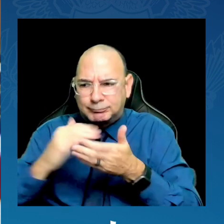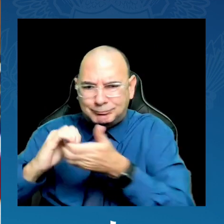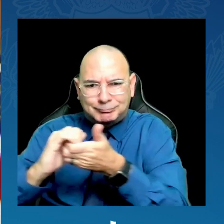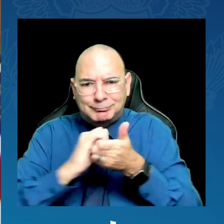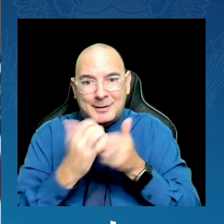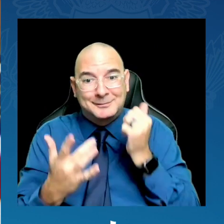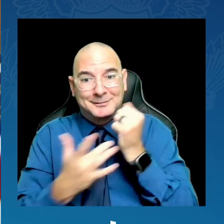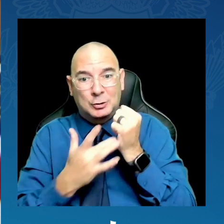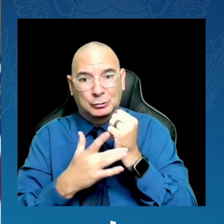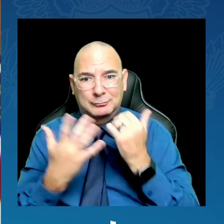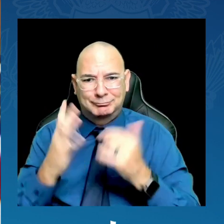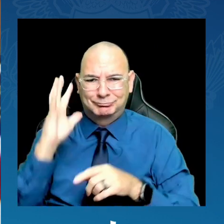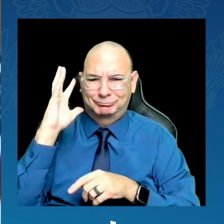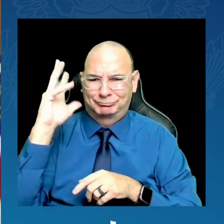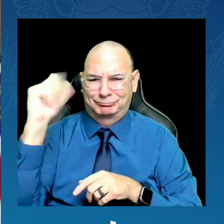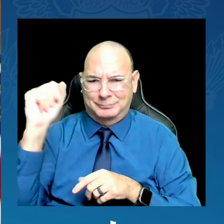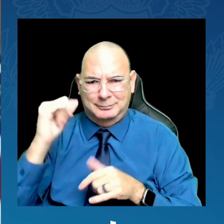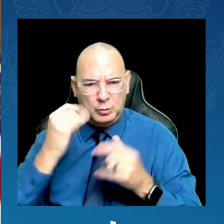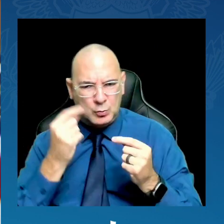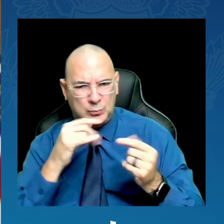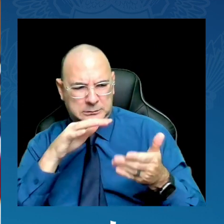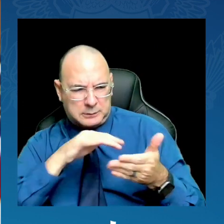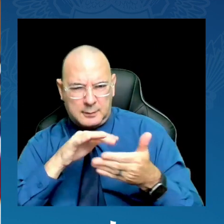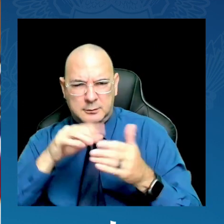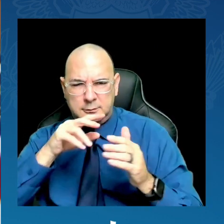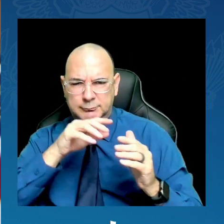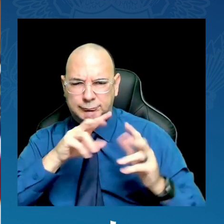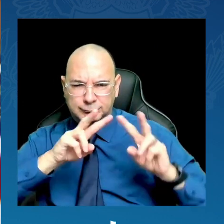and explore more of the lunar surface than ever before.